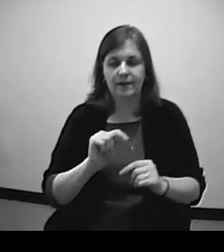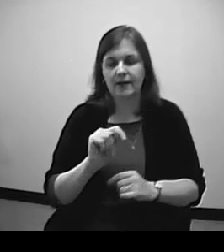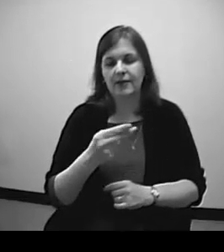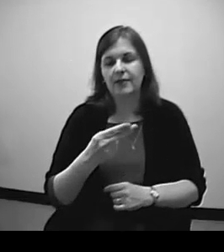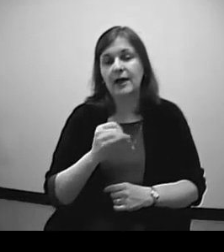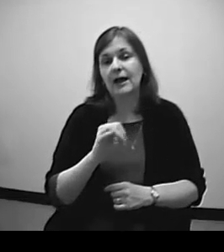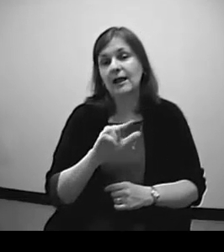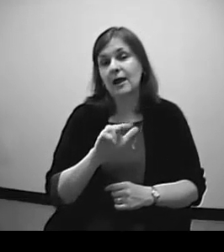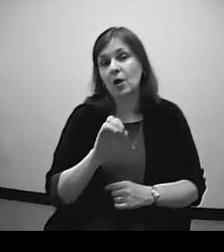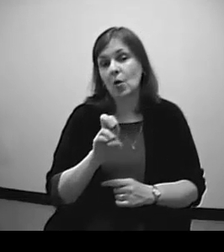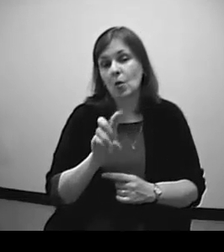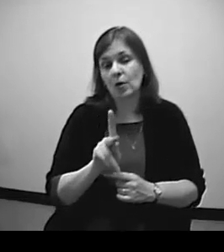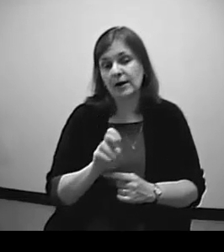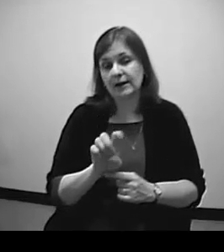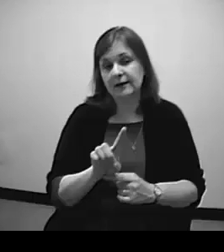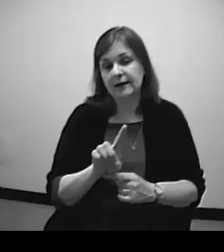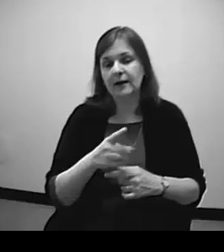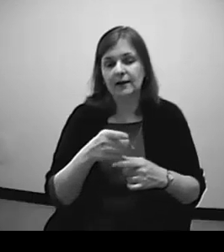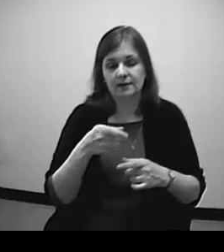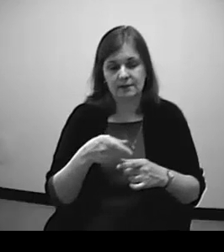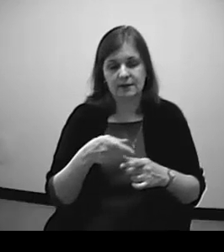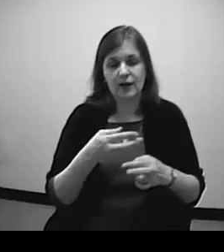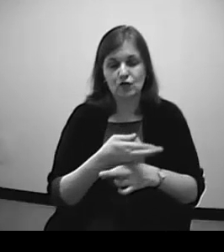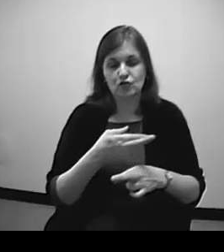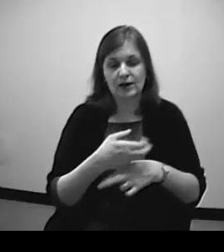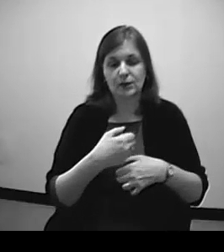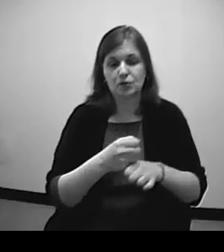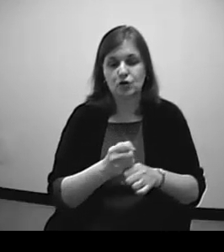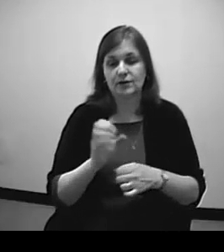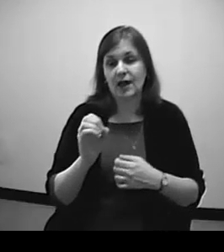and producing oxygen